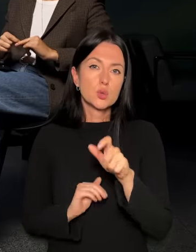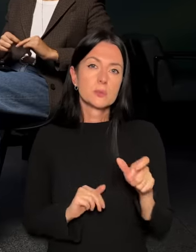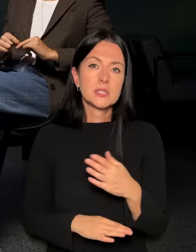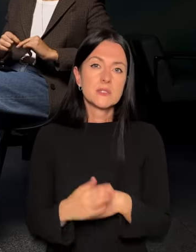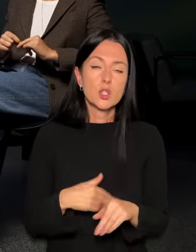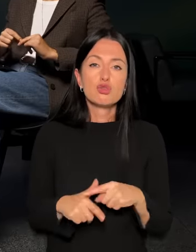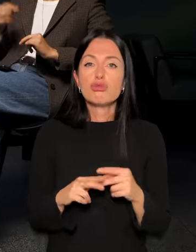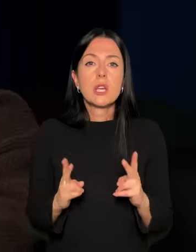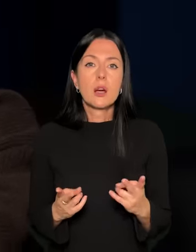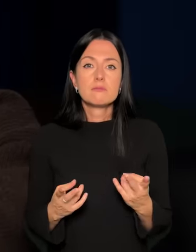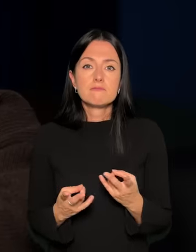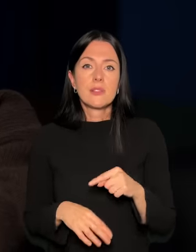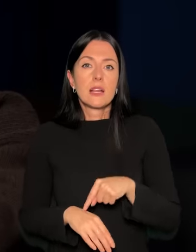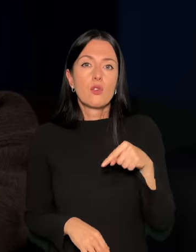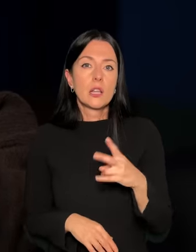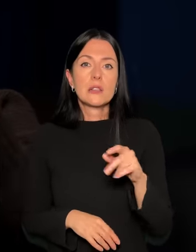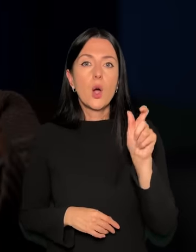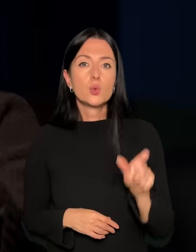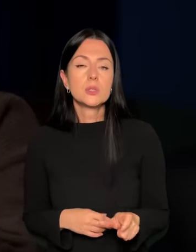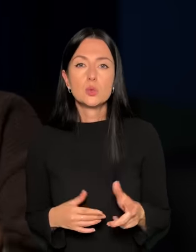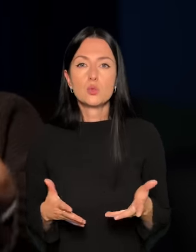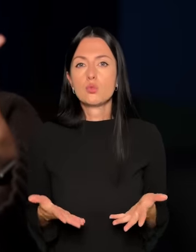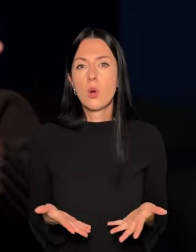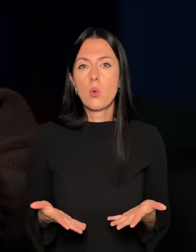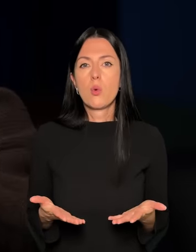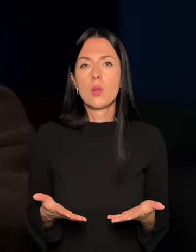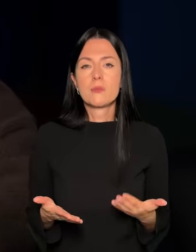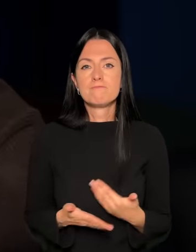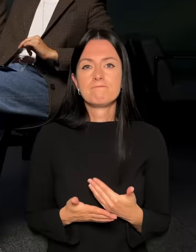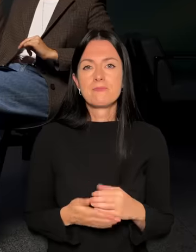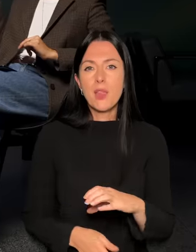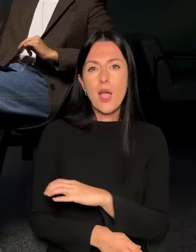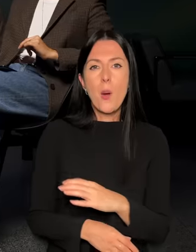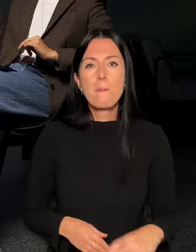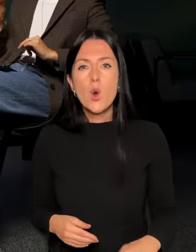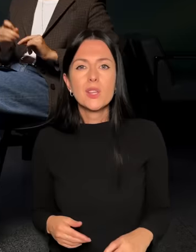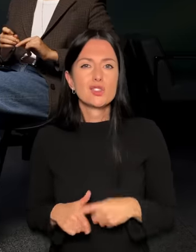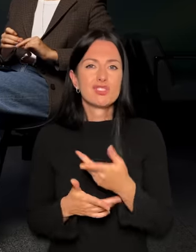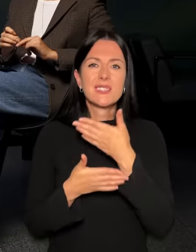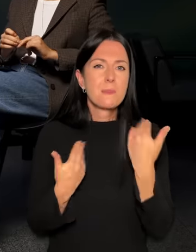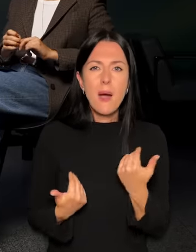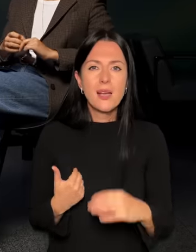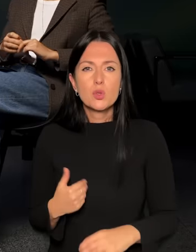and how to react when they encounter someone with a prosthesis or missing limbs.